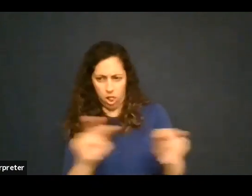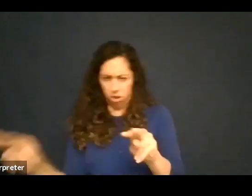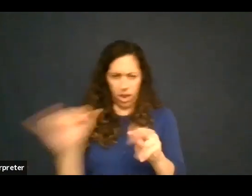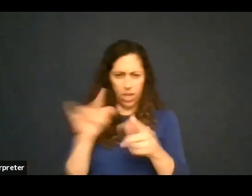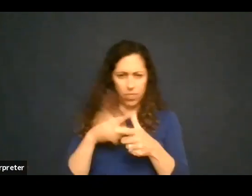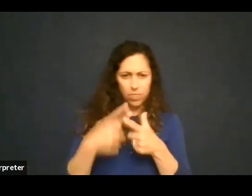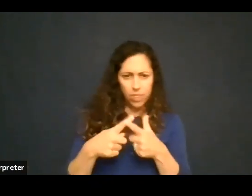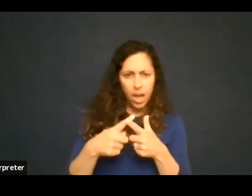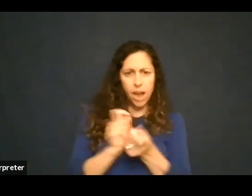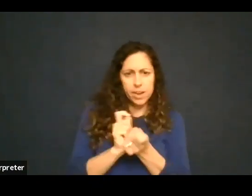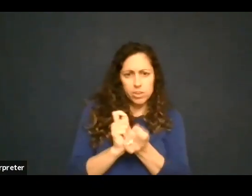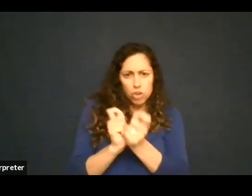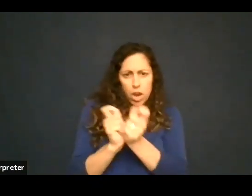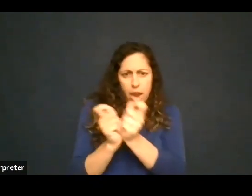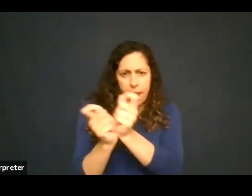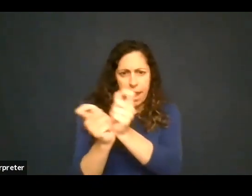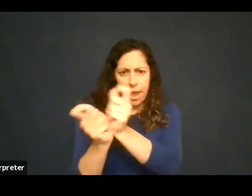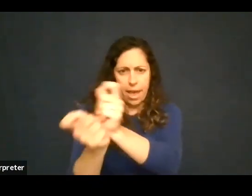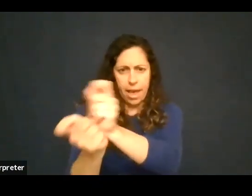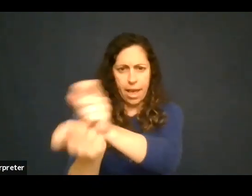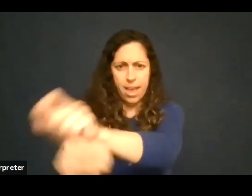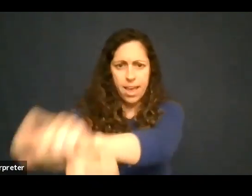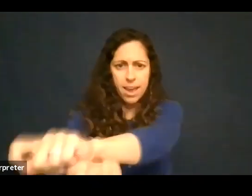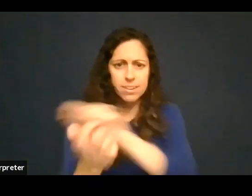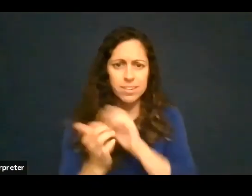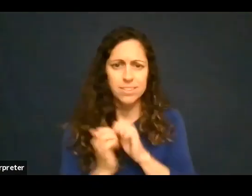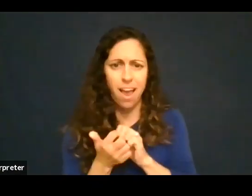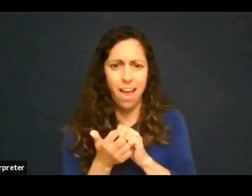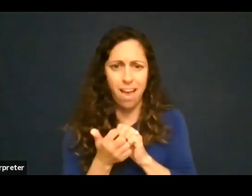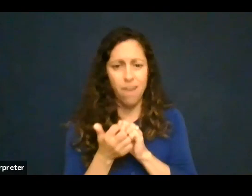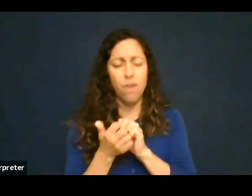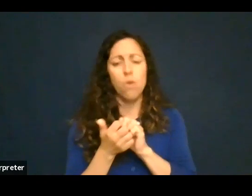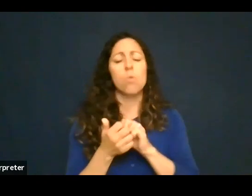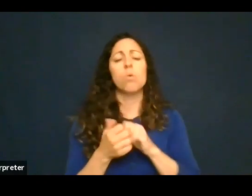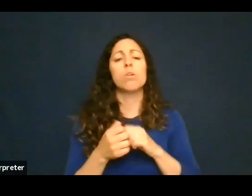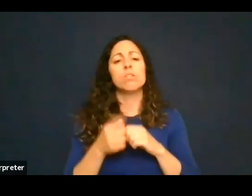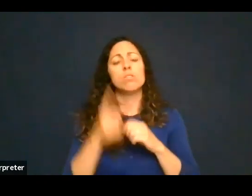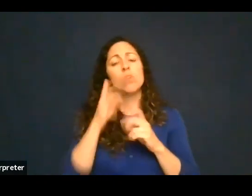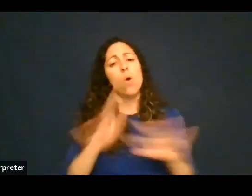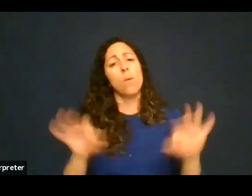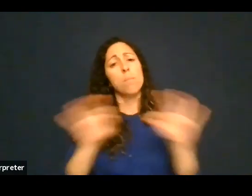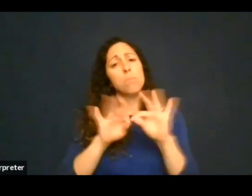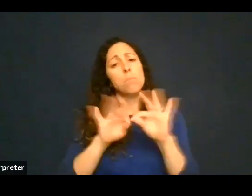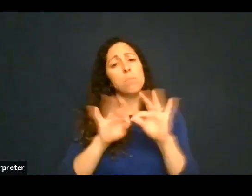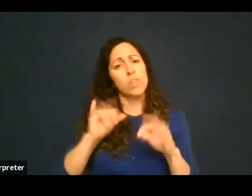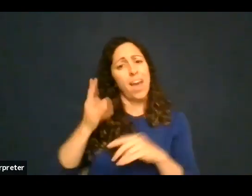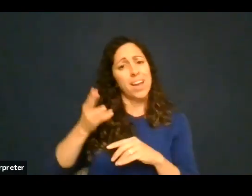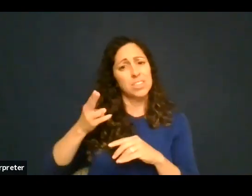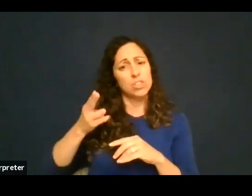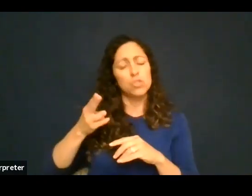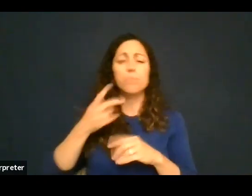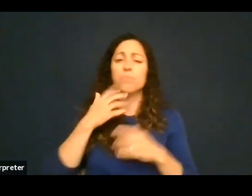you're not only trying to find out how the disease changes over time across a population of people with that disease,